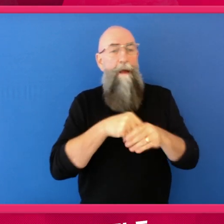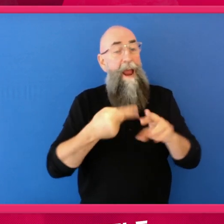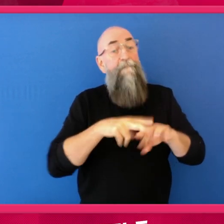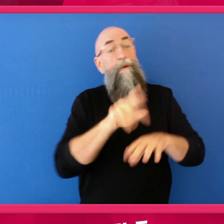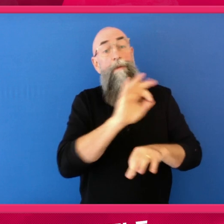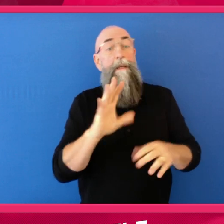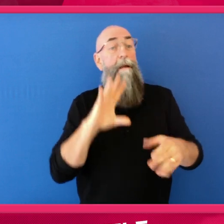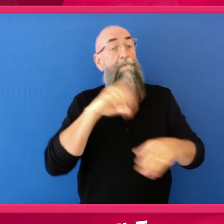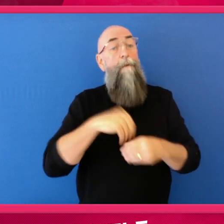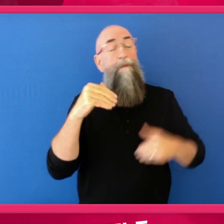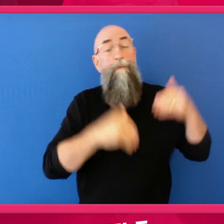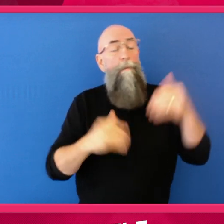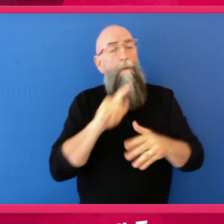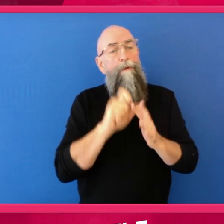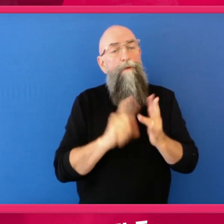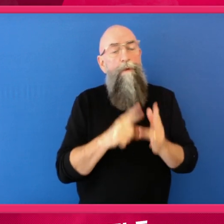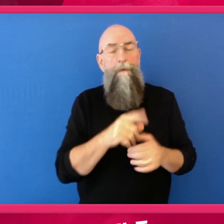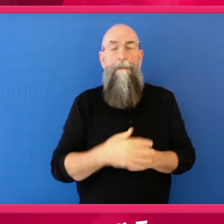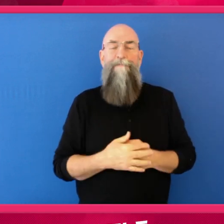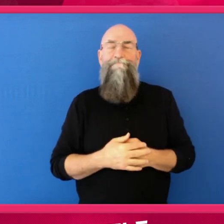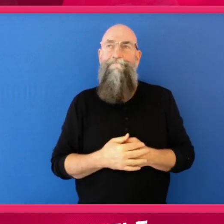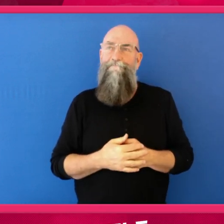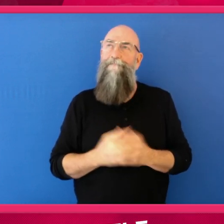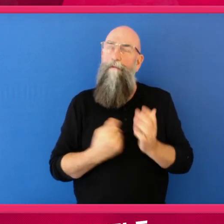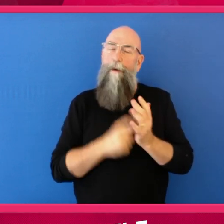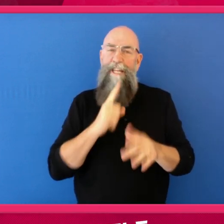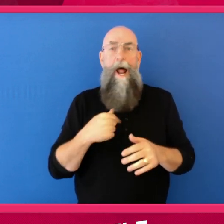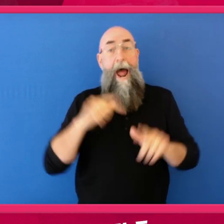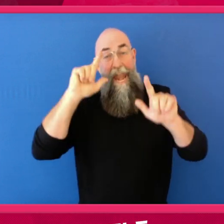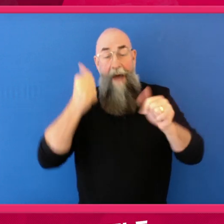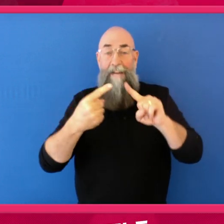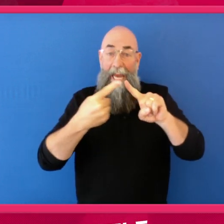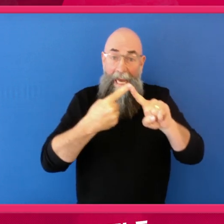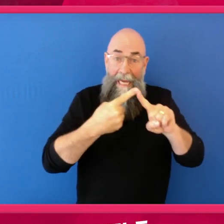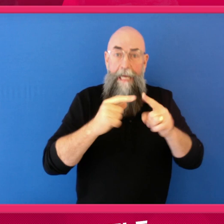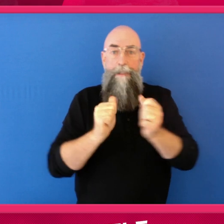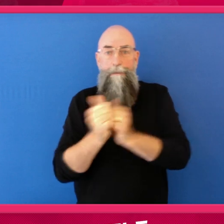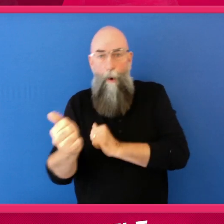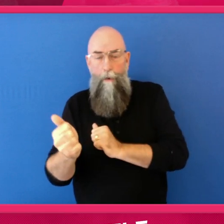massive sucker for my video games. I actually used to grind really hard. There's two different